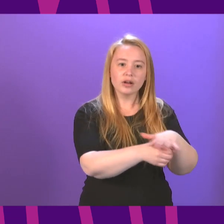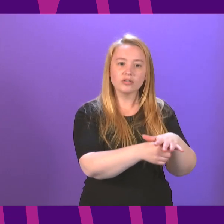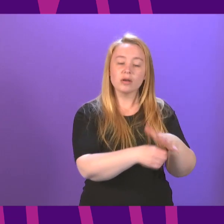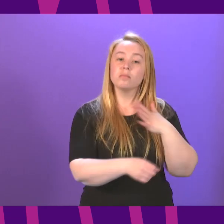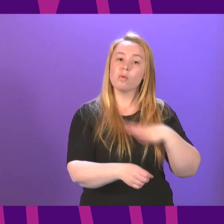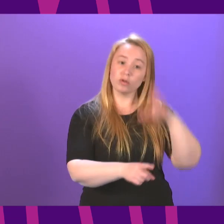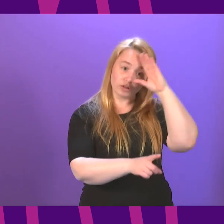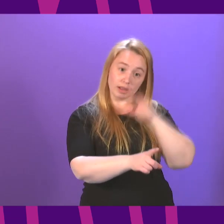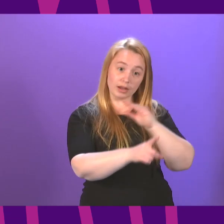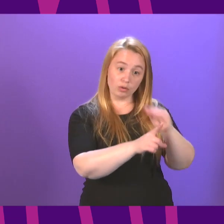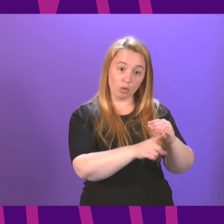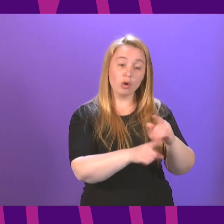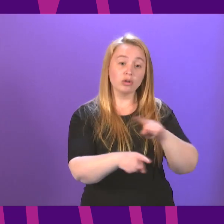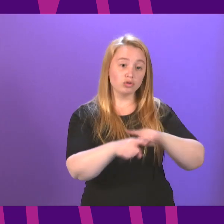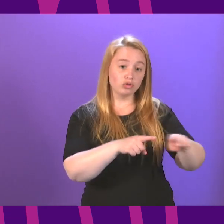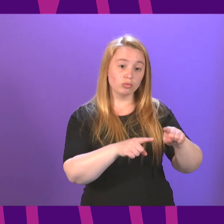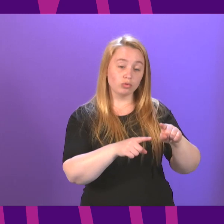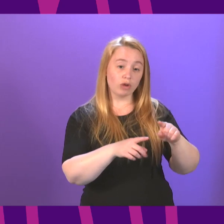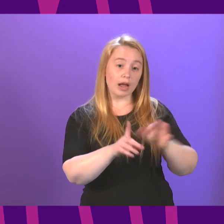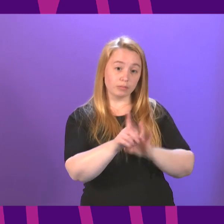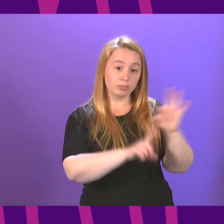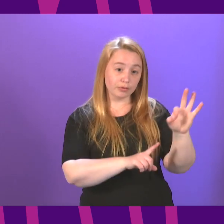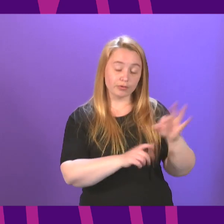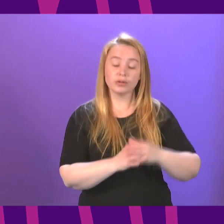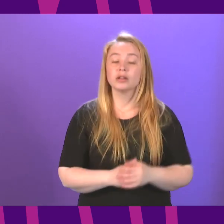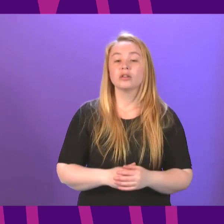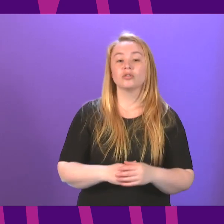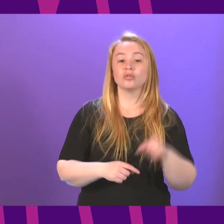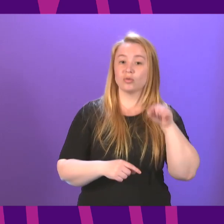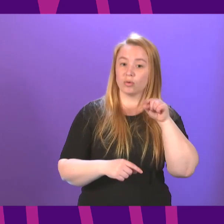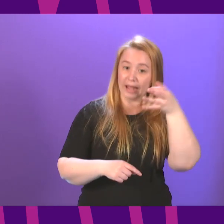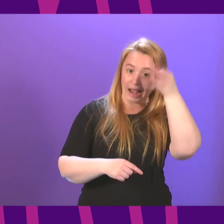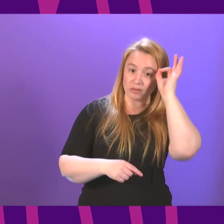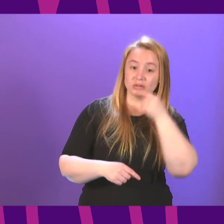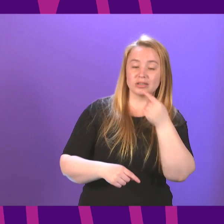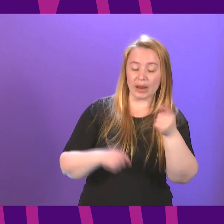order to do down the Government. It is important to put what it says on the record. It says: